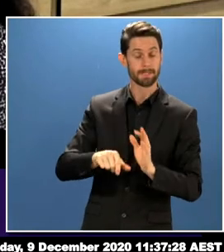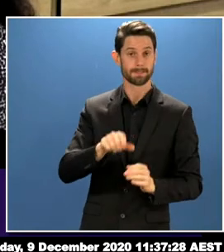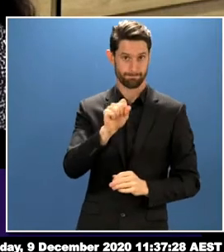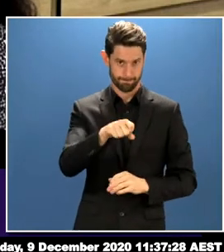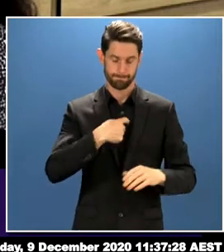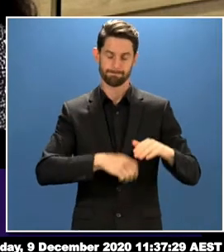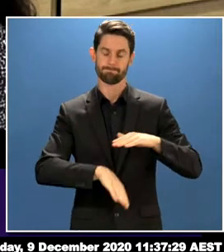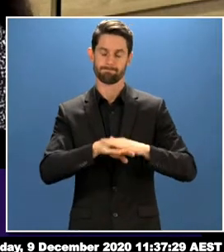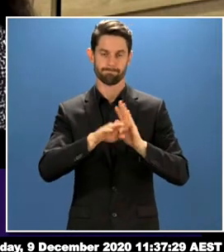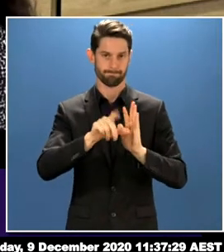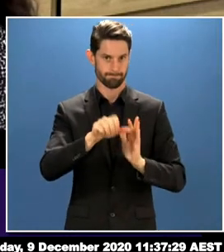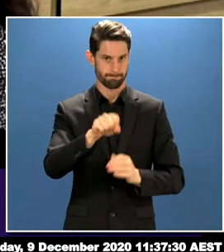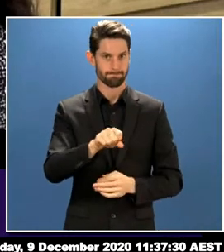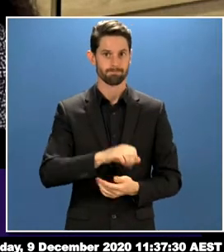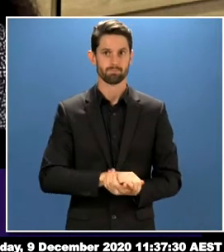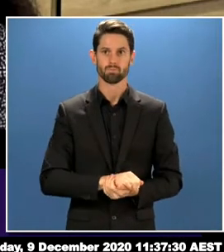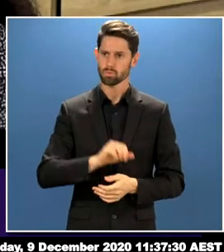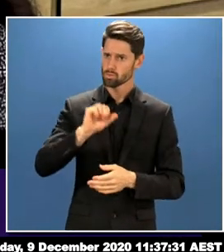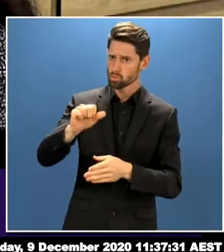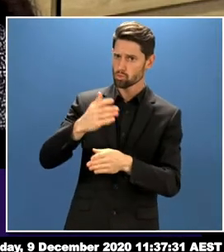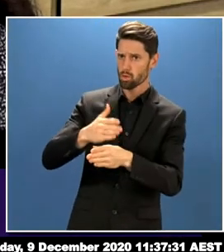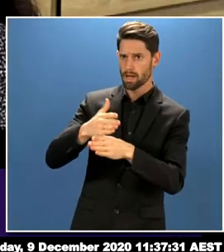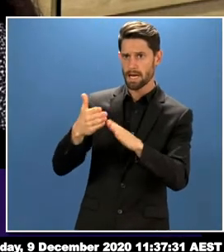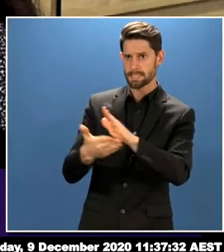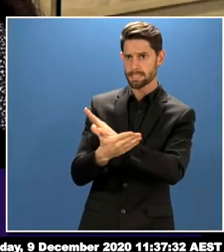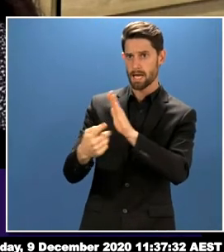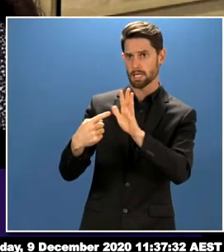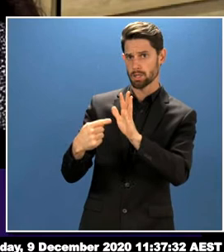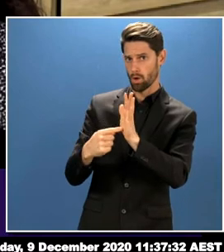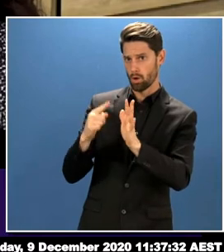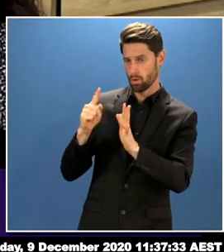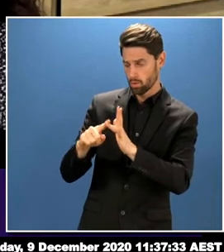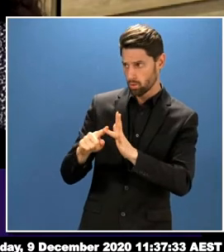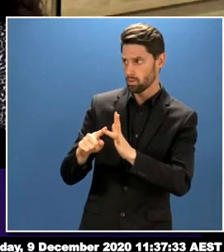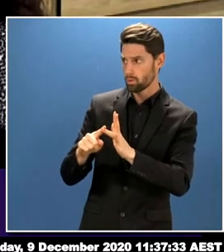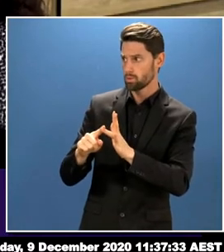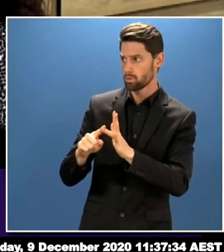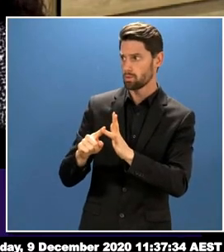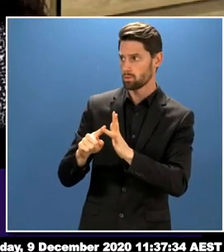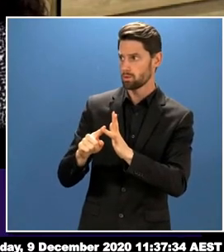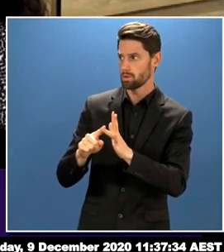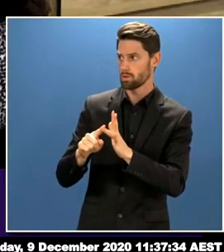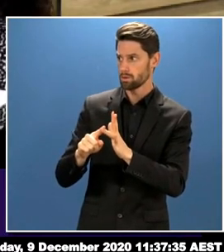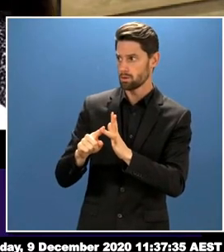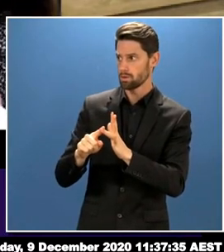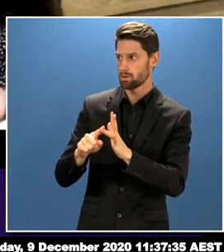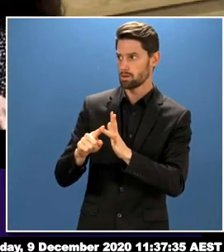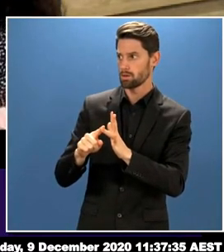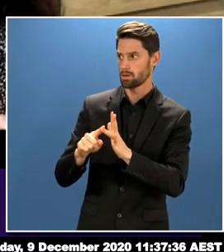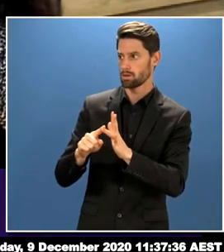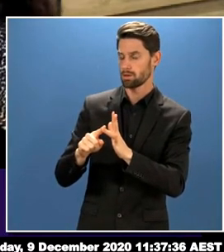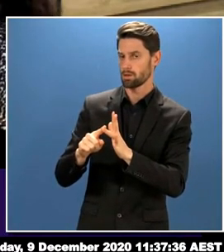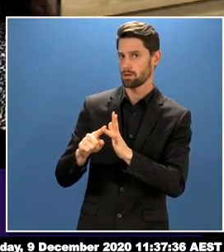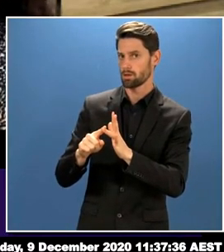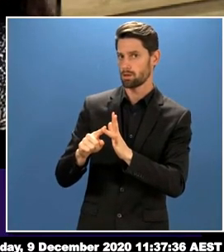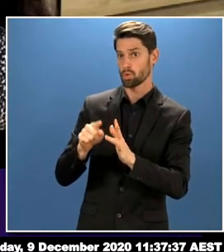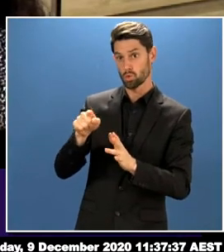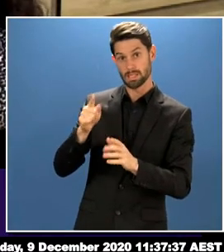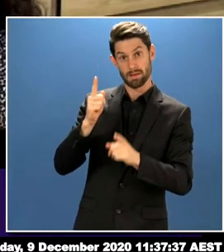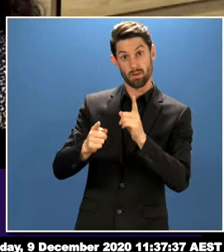Your role often sees you needing to complete work after-hours?